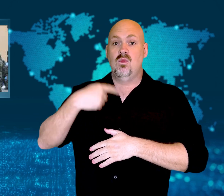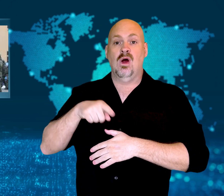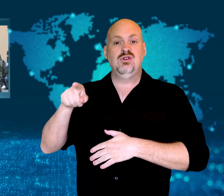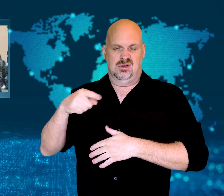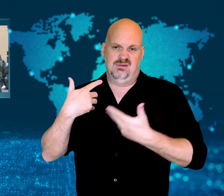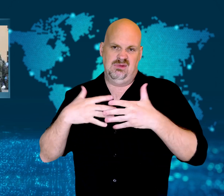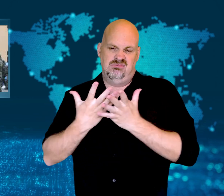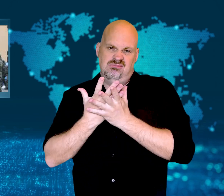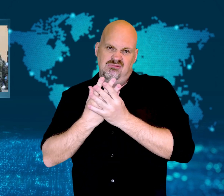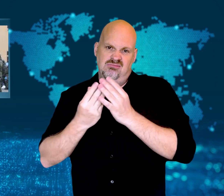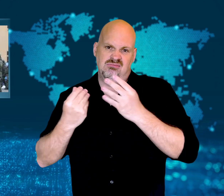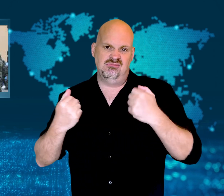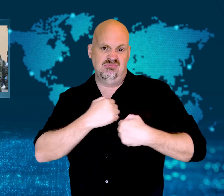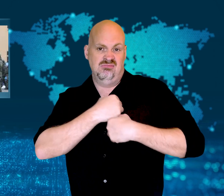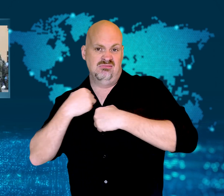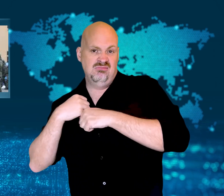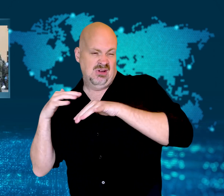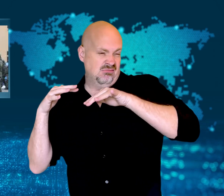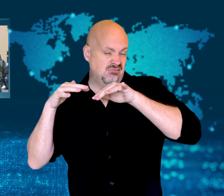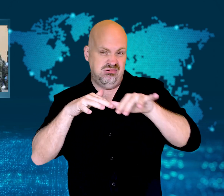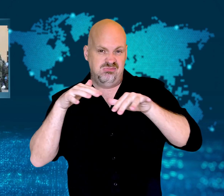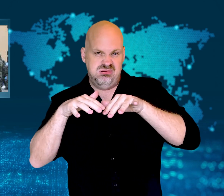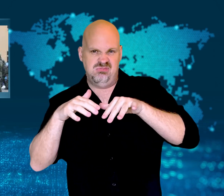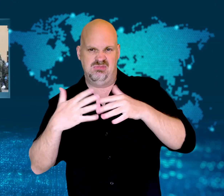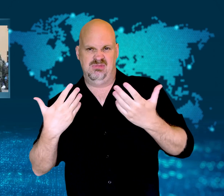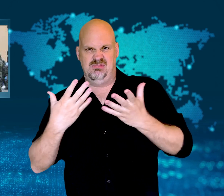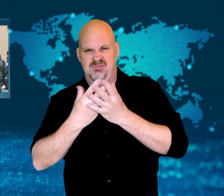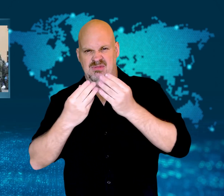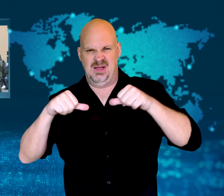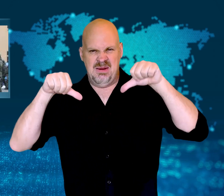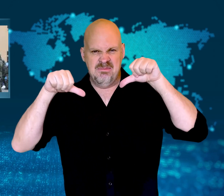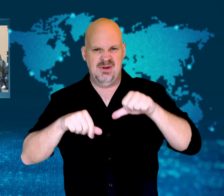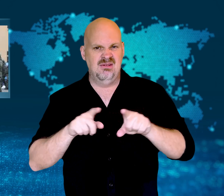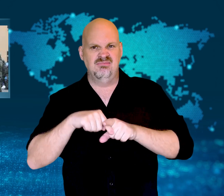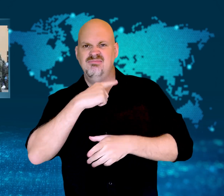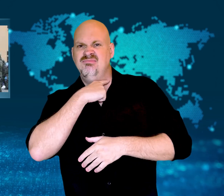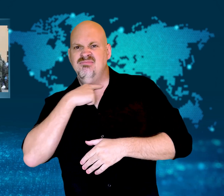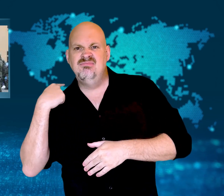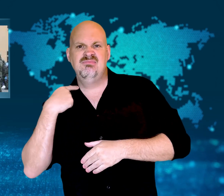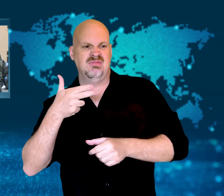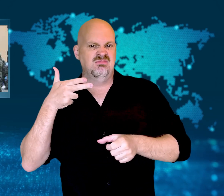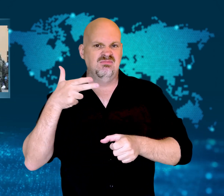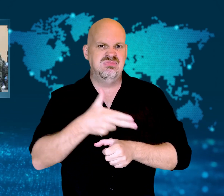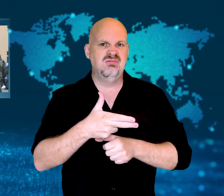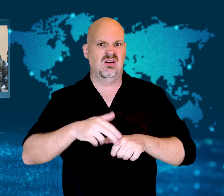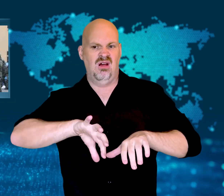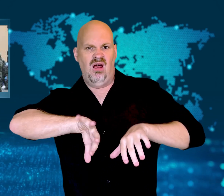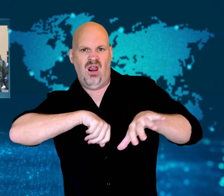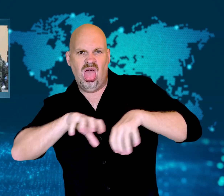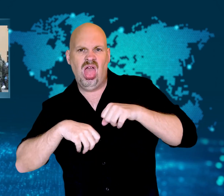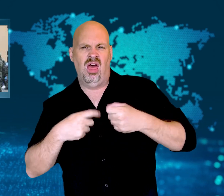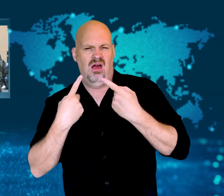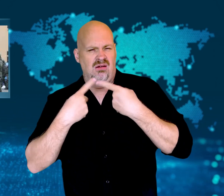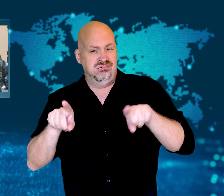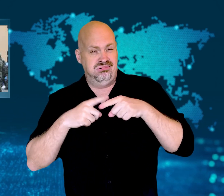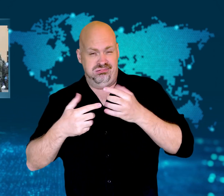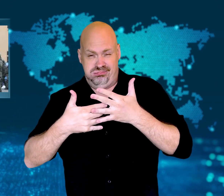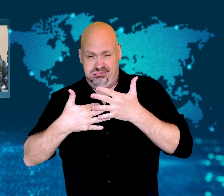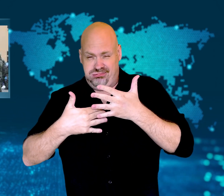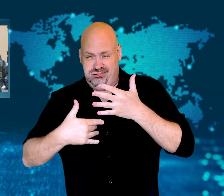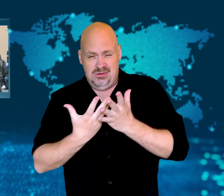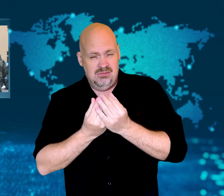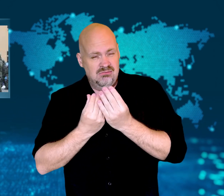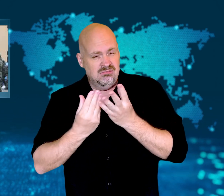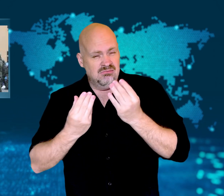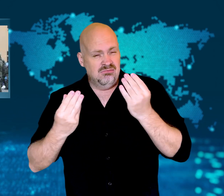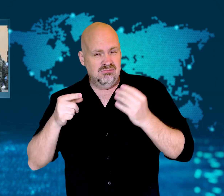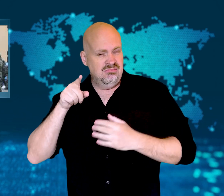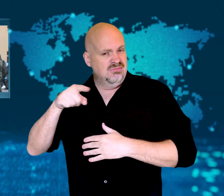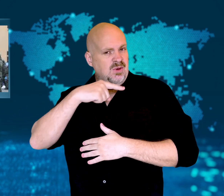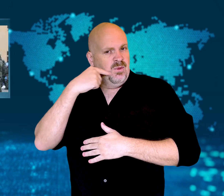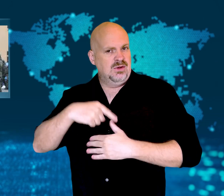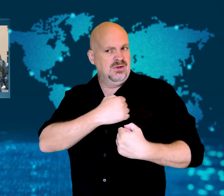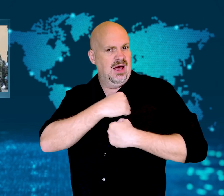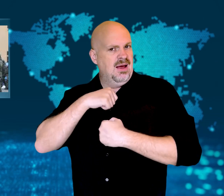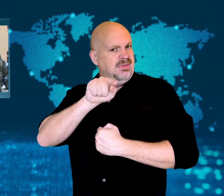Ukraine has said Russia has committed thousands of potential war crimes.